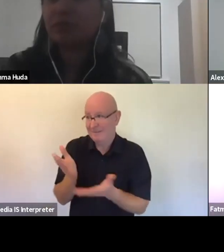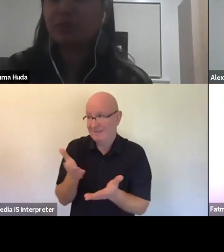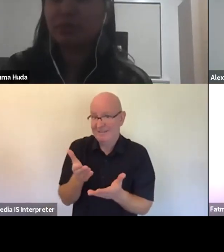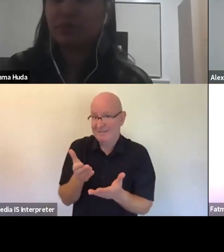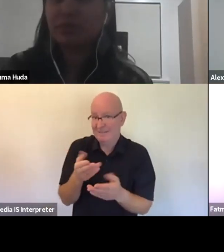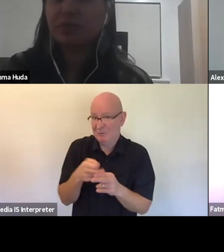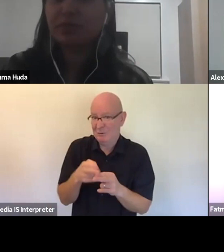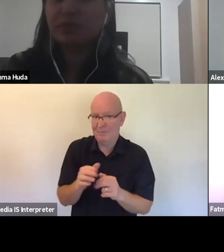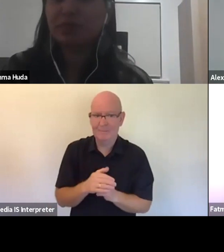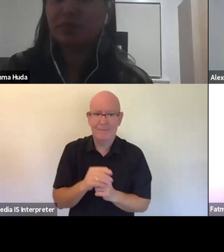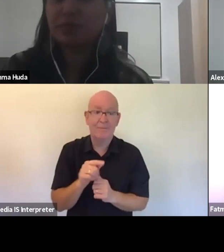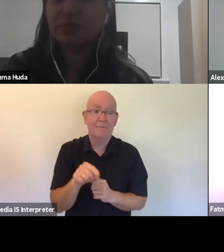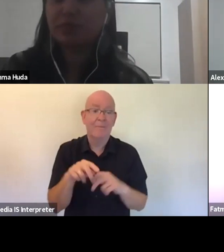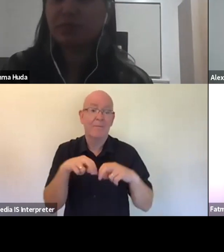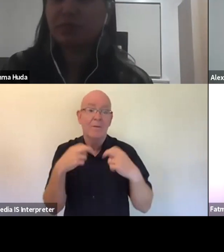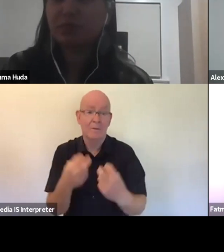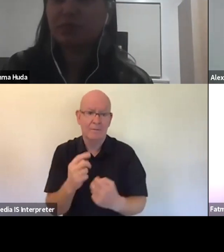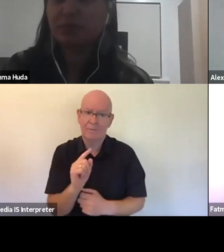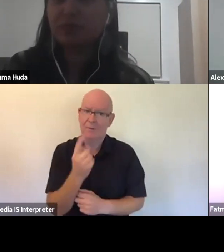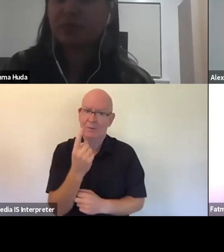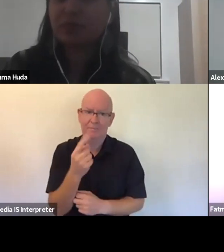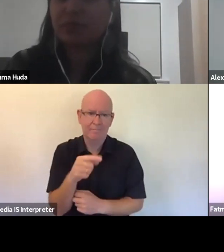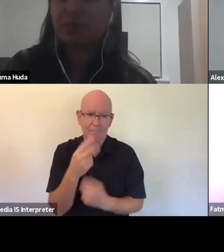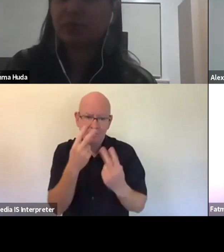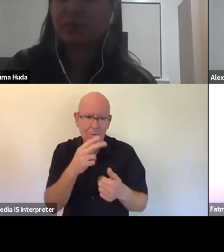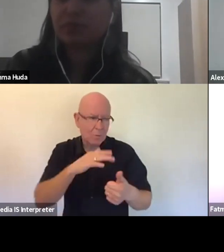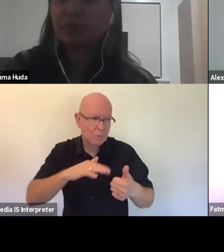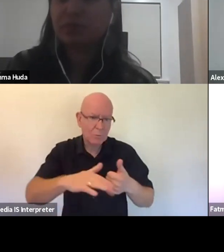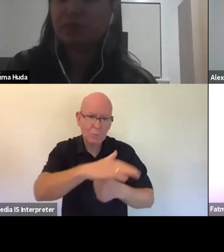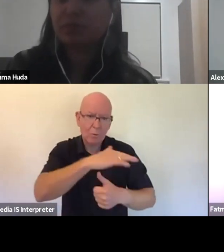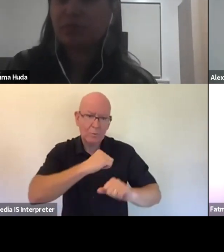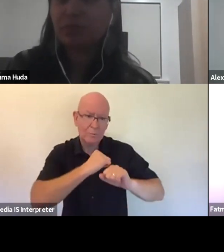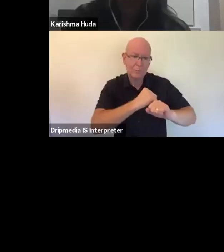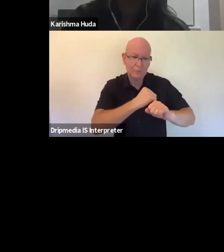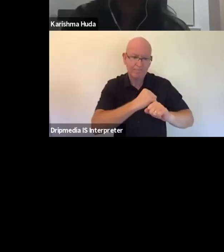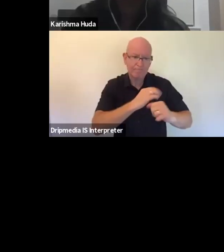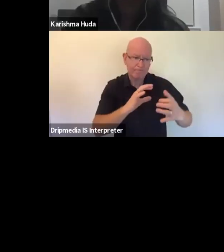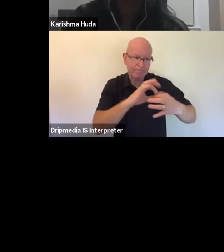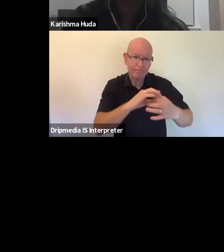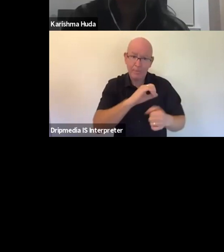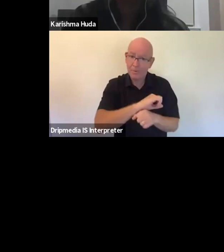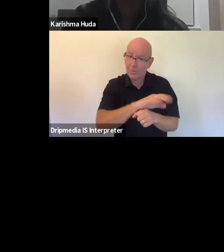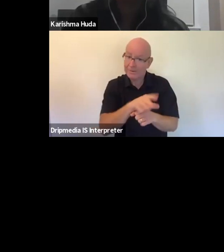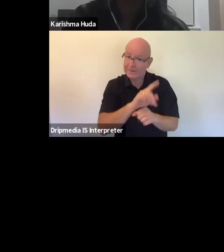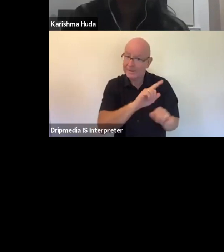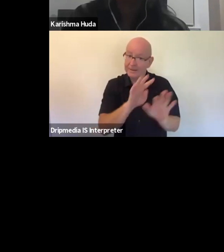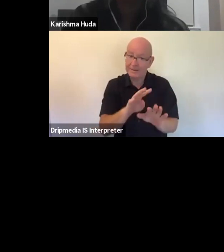who is from the Joint UNPRPD ILO and UNICEF Inclusive Social Protection Programme.